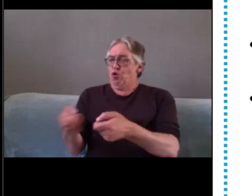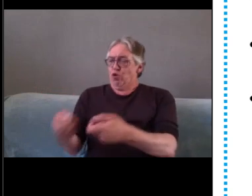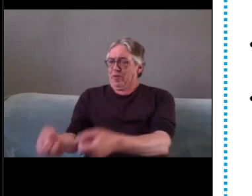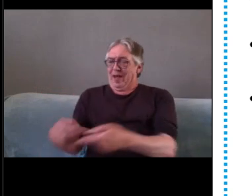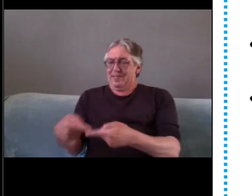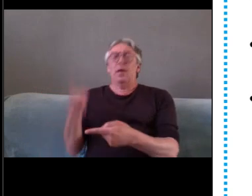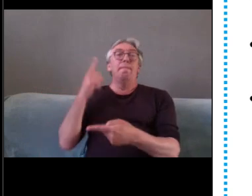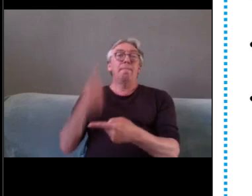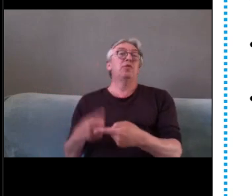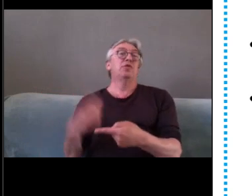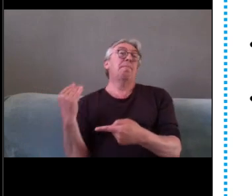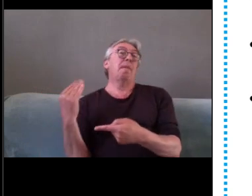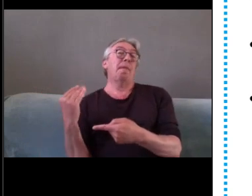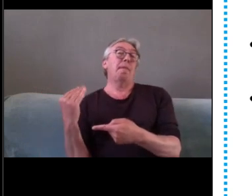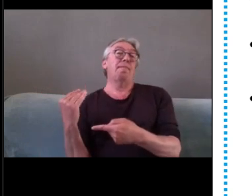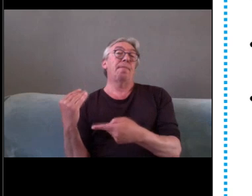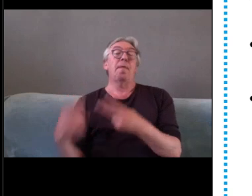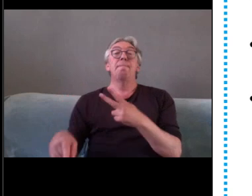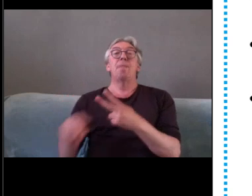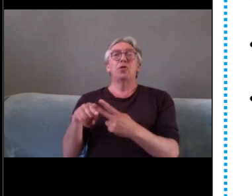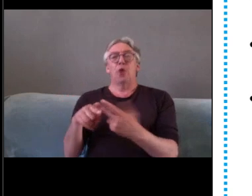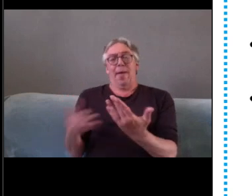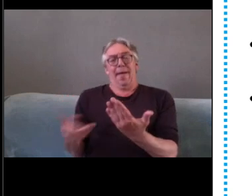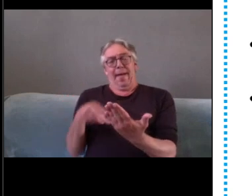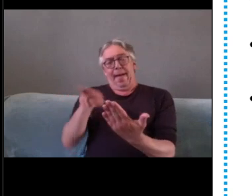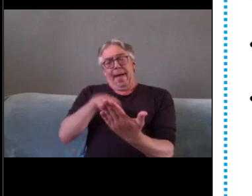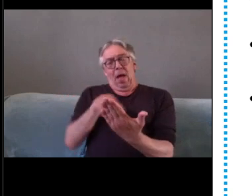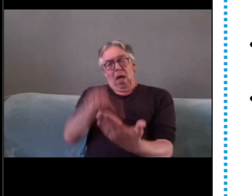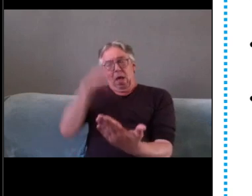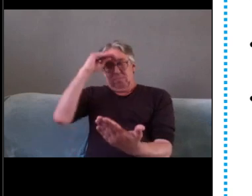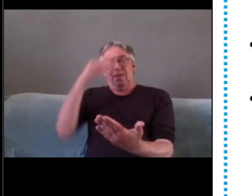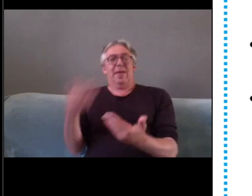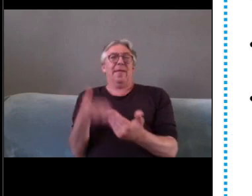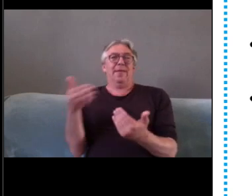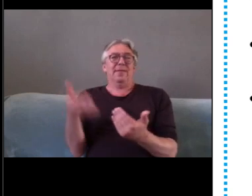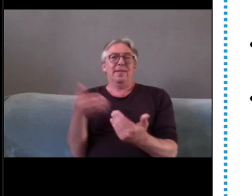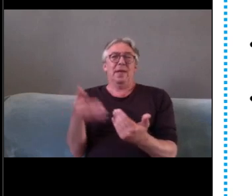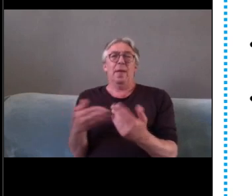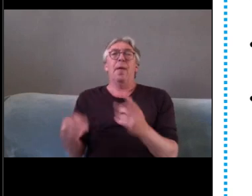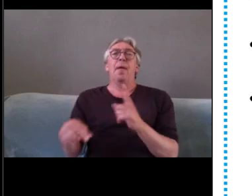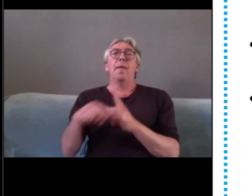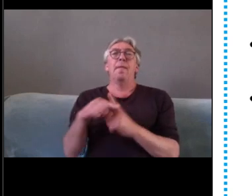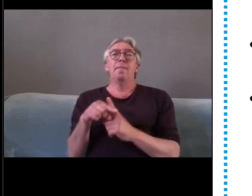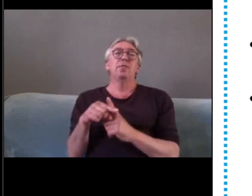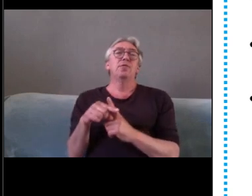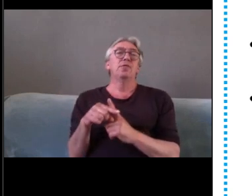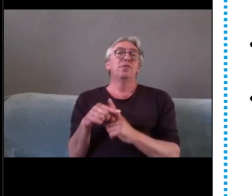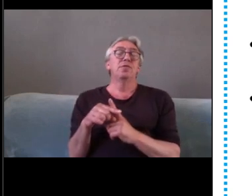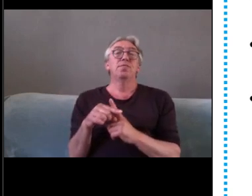and messages should be easy to understand. And they should be clear behavioural instructions